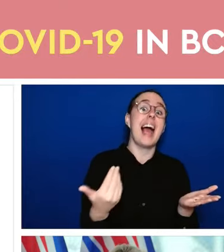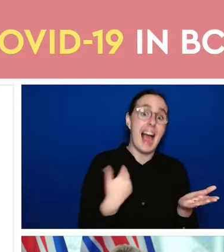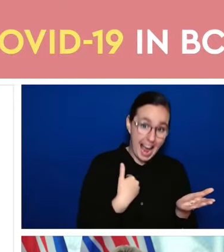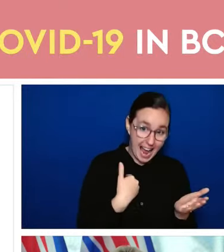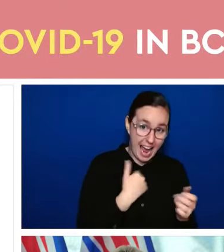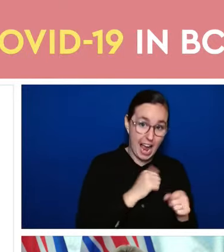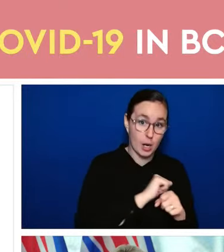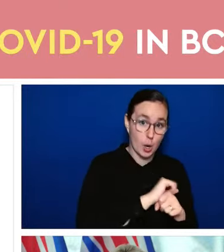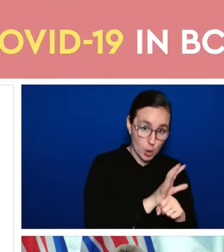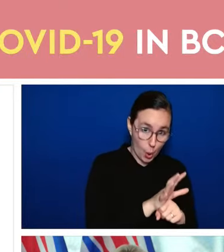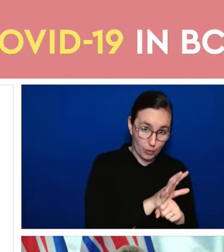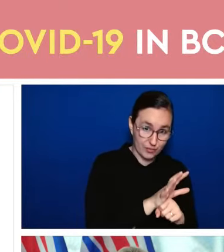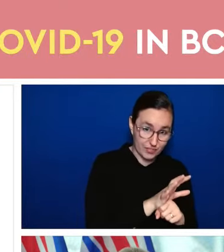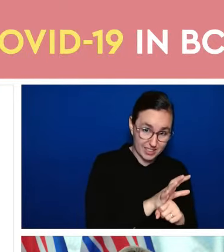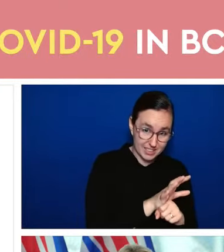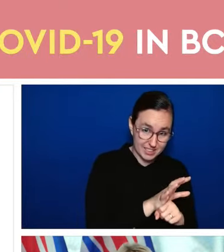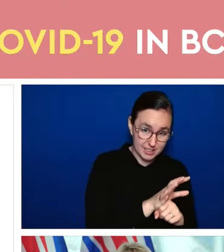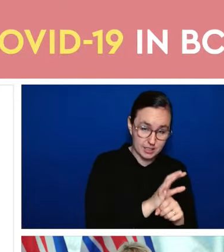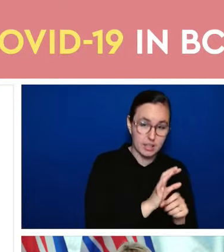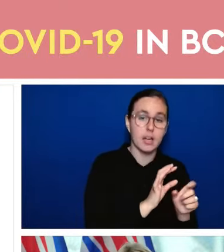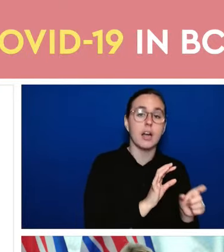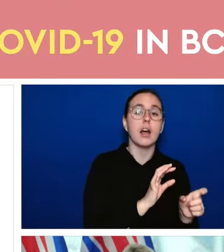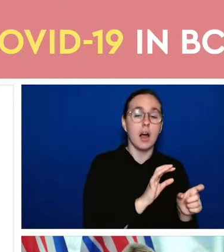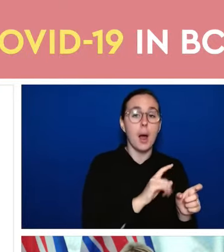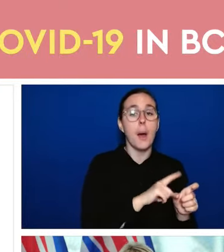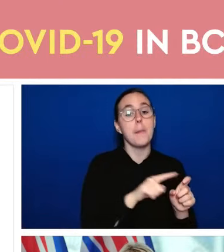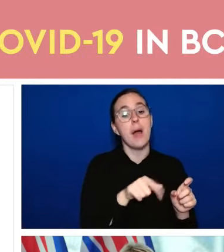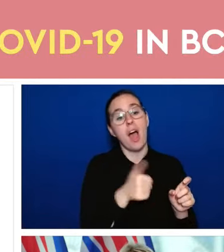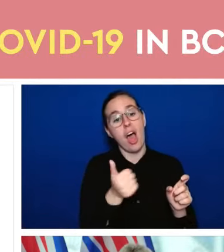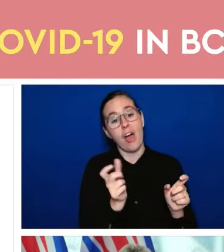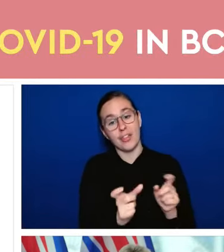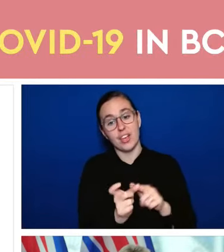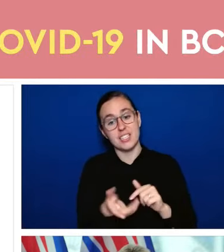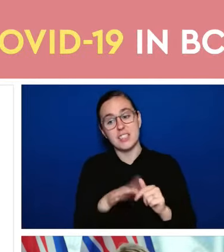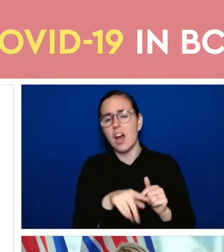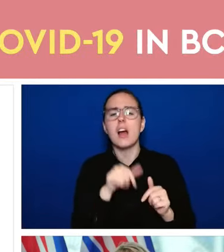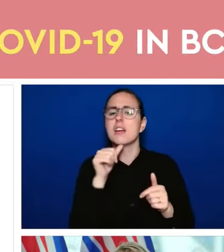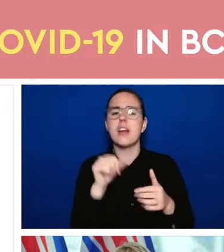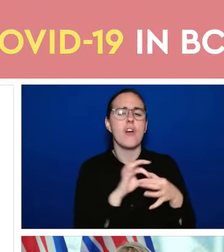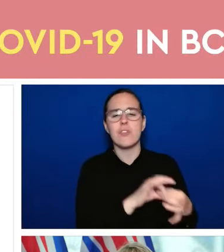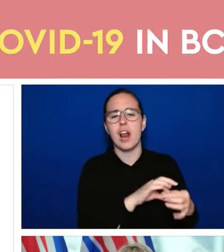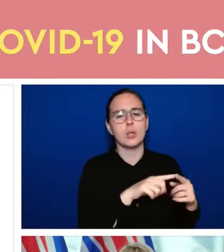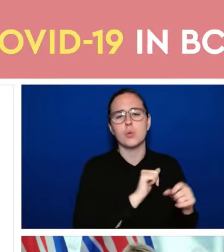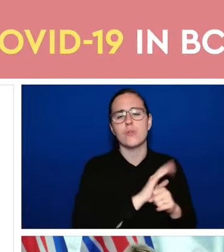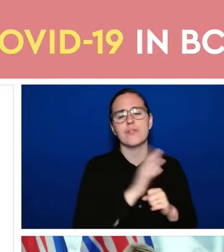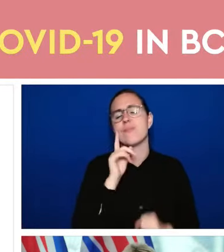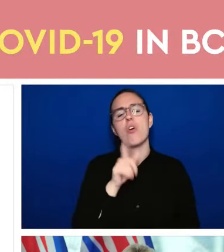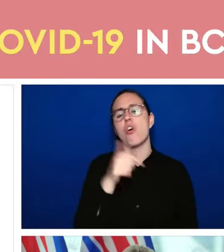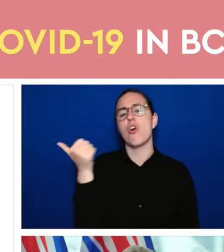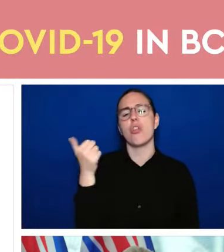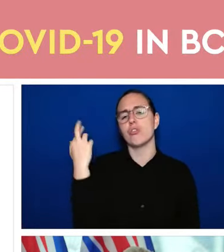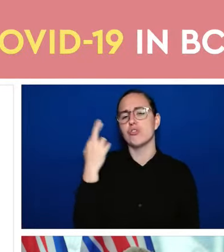monitor over time. And will be continuing to do follow up with